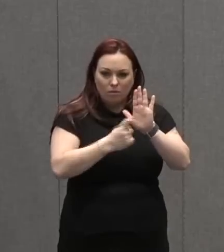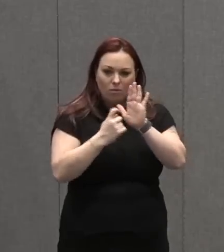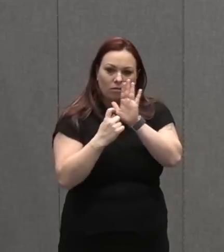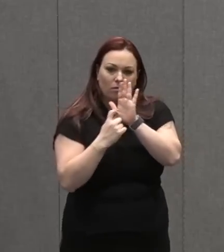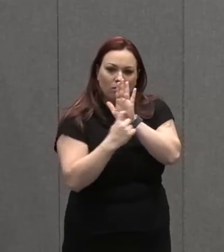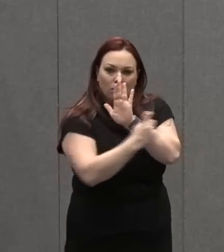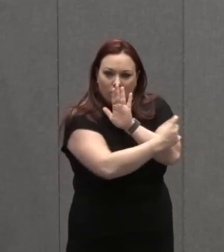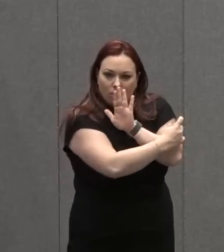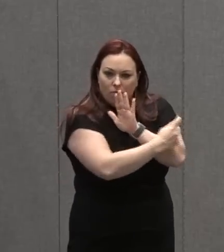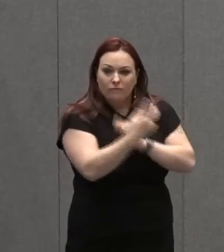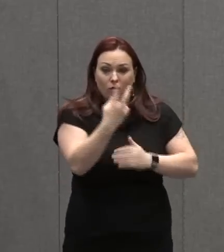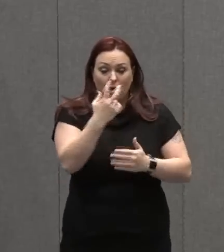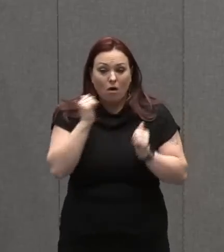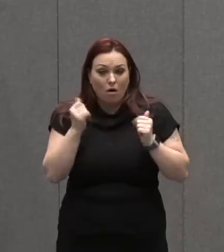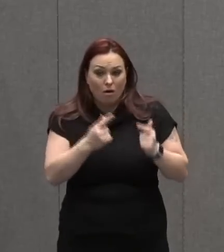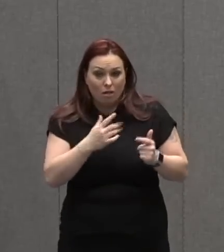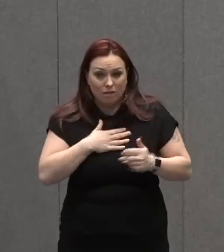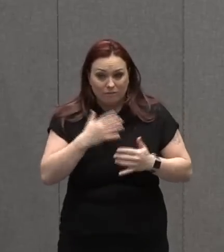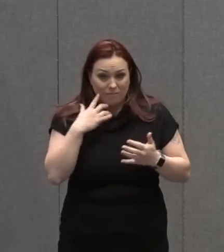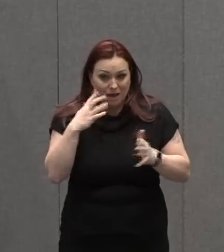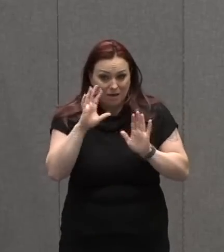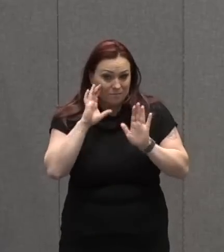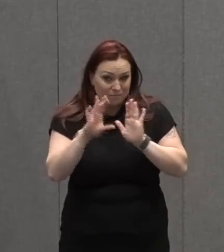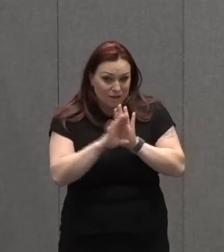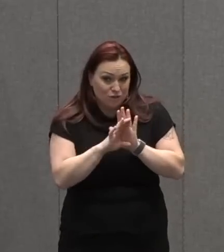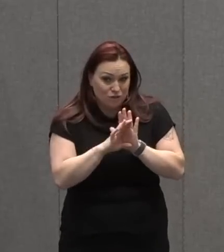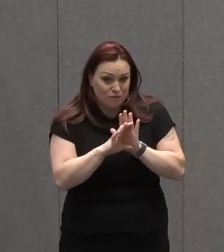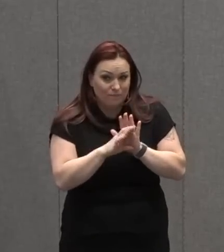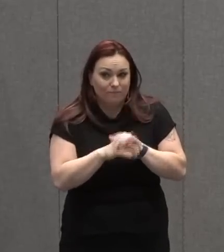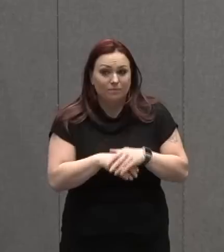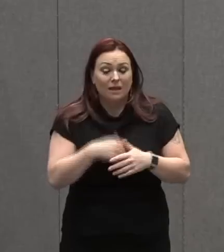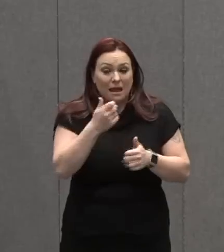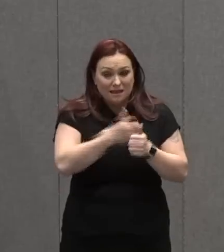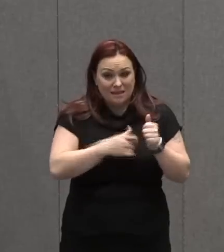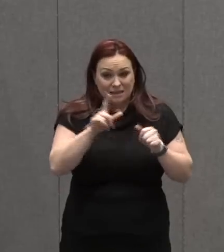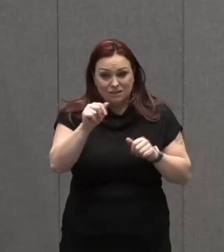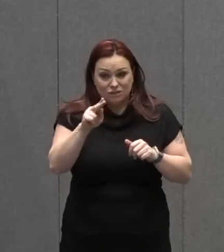and then what I found was that last year in May,